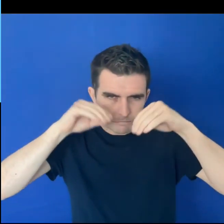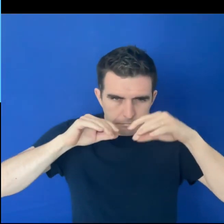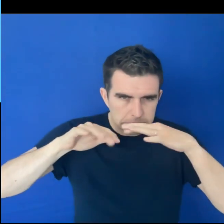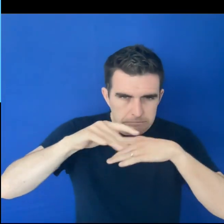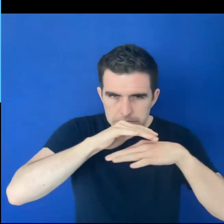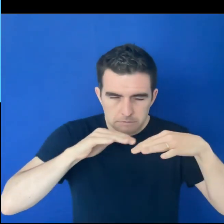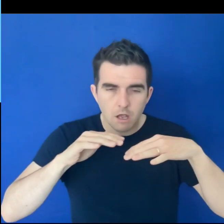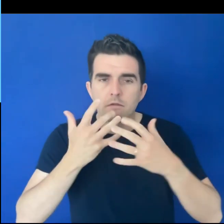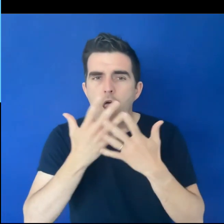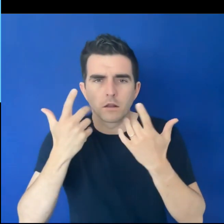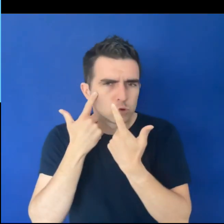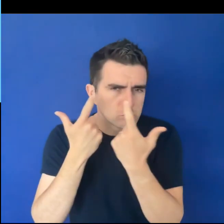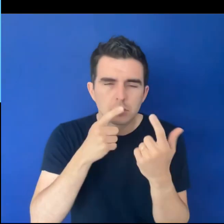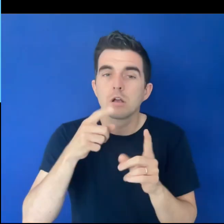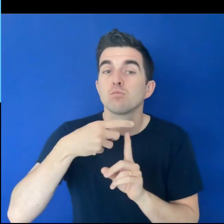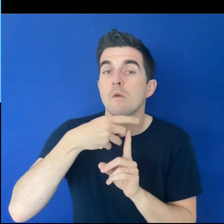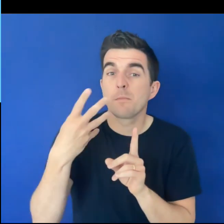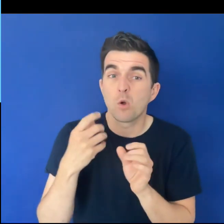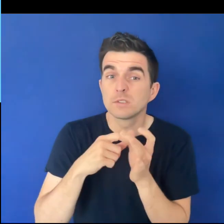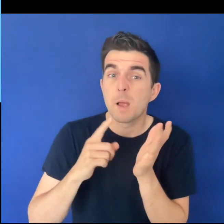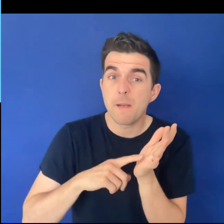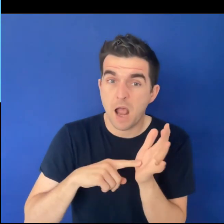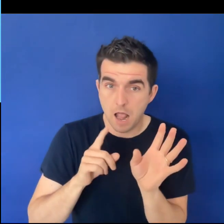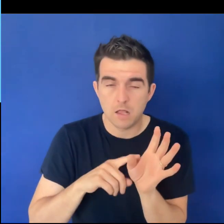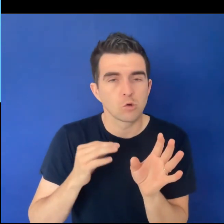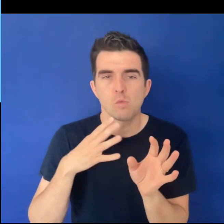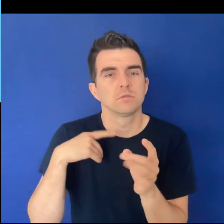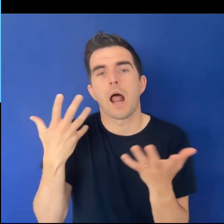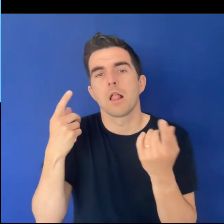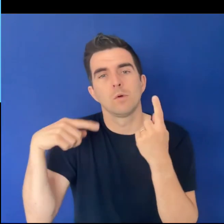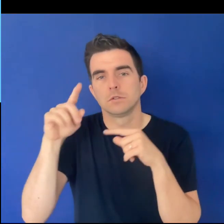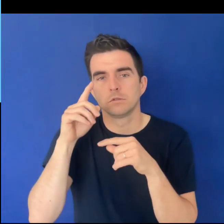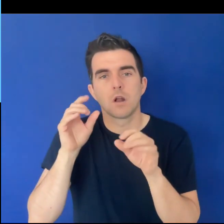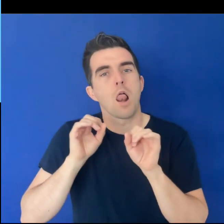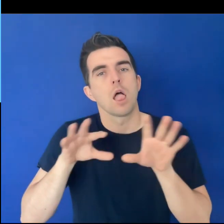There’s a lot to explore in Rainbow Billy, and we didn’t want anyone to feel lost, that’s why